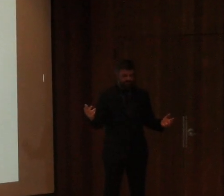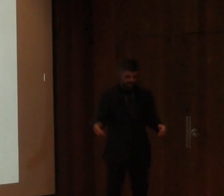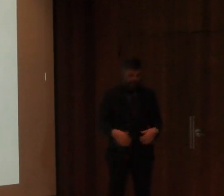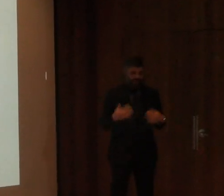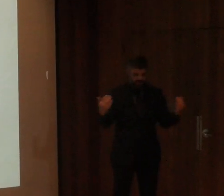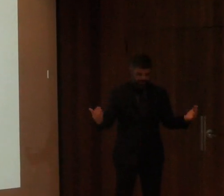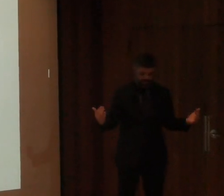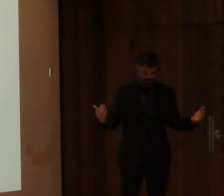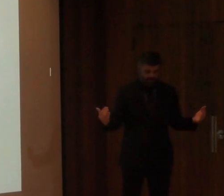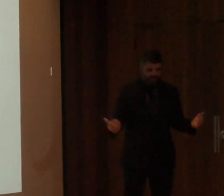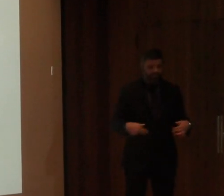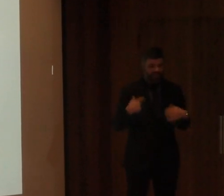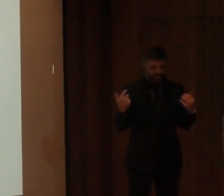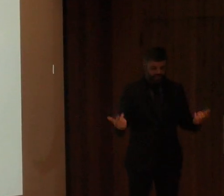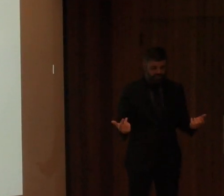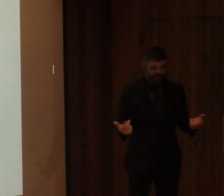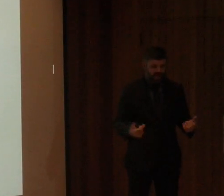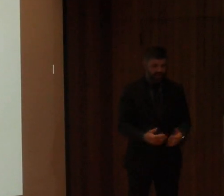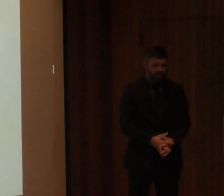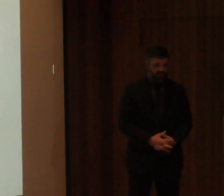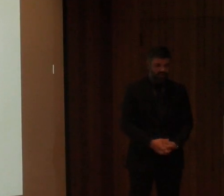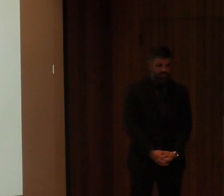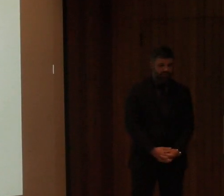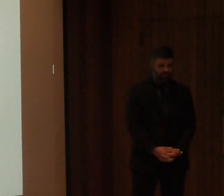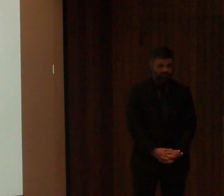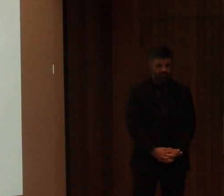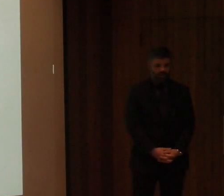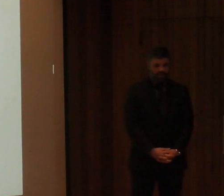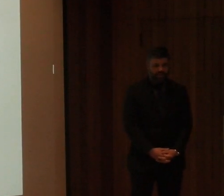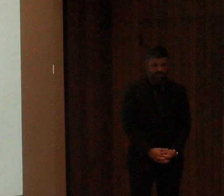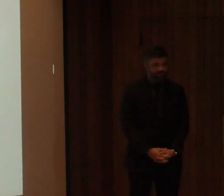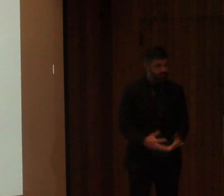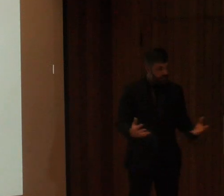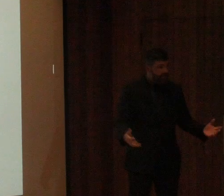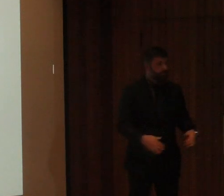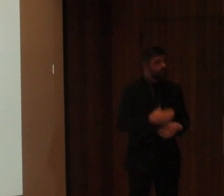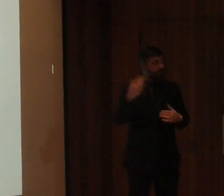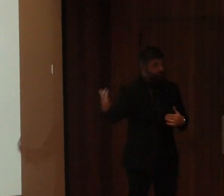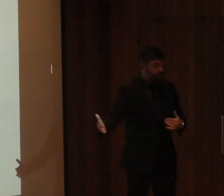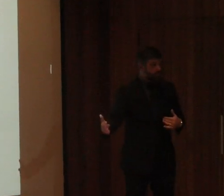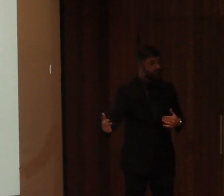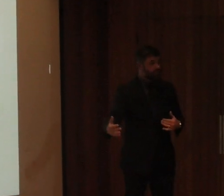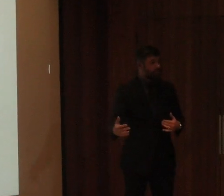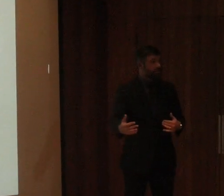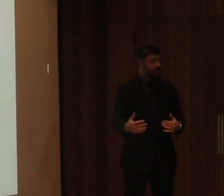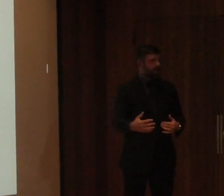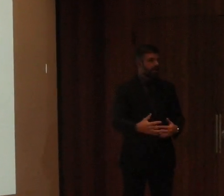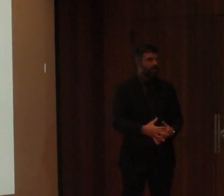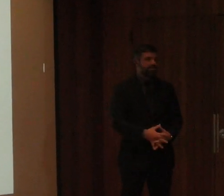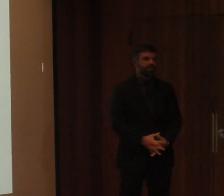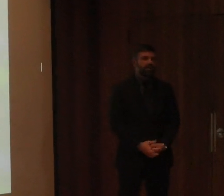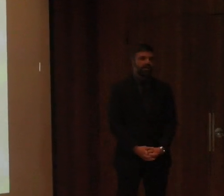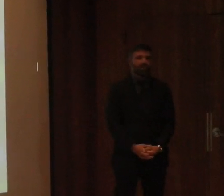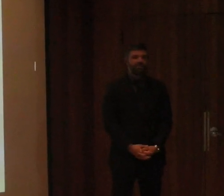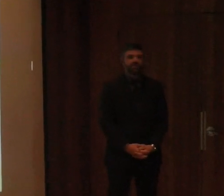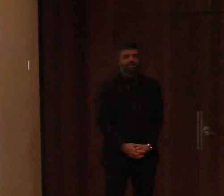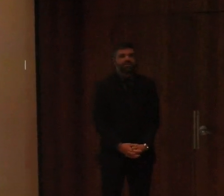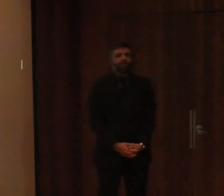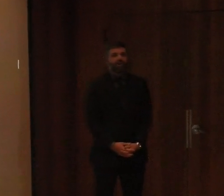She asked, again, about the understanding that she had of time travel at the end of the story or throughout the story. I think that, you know,